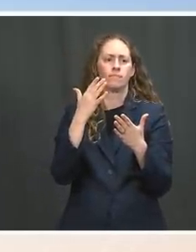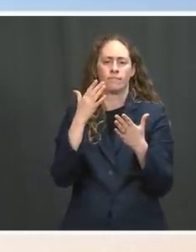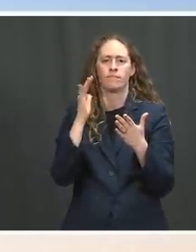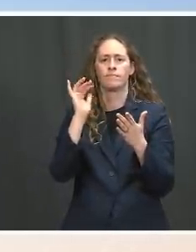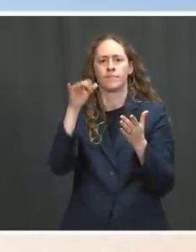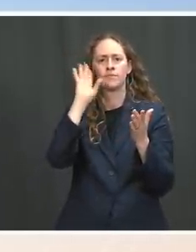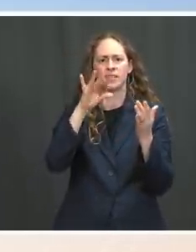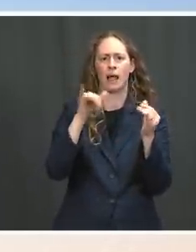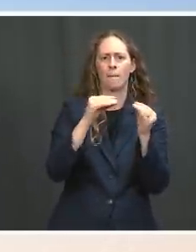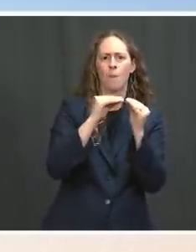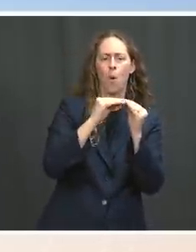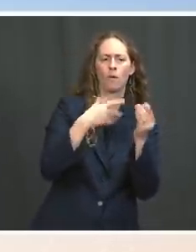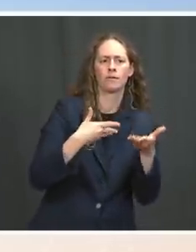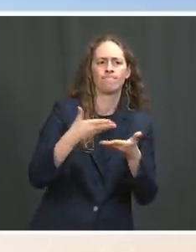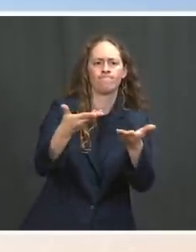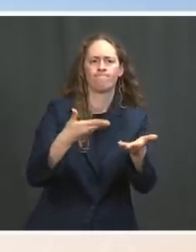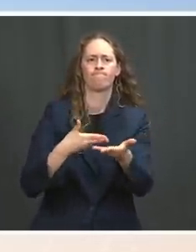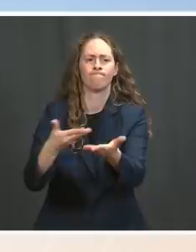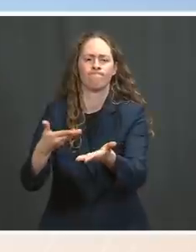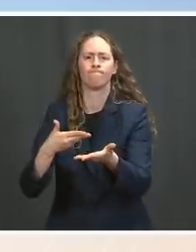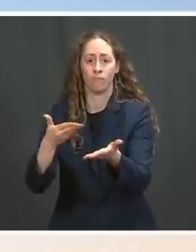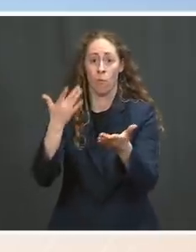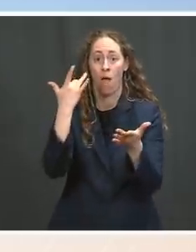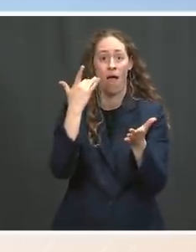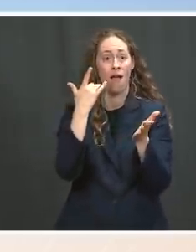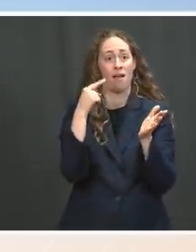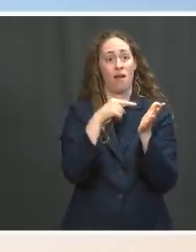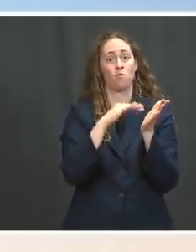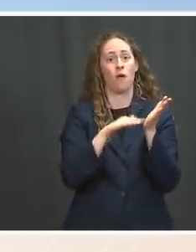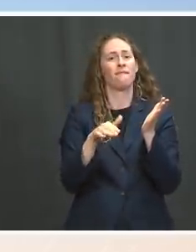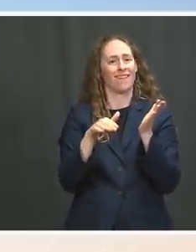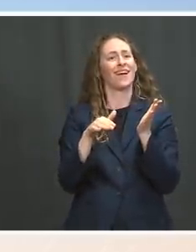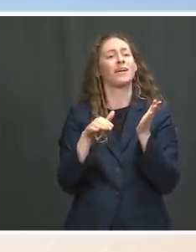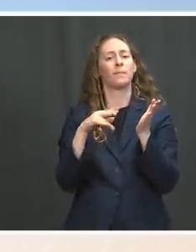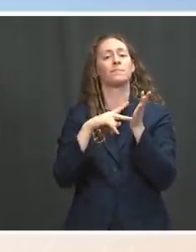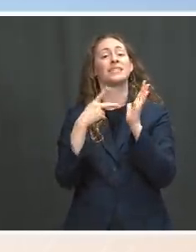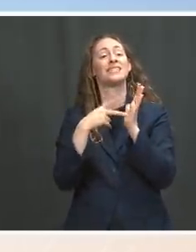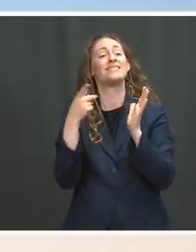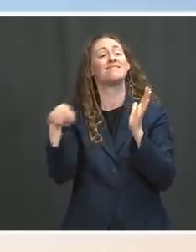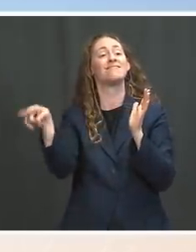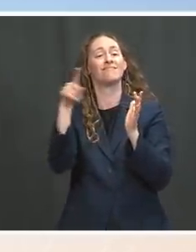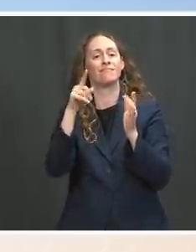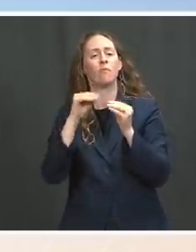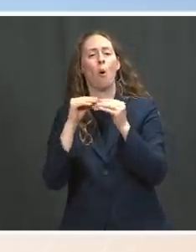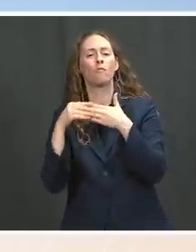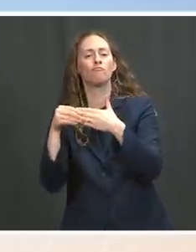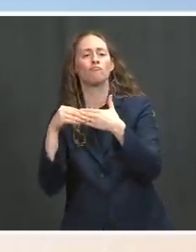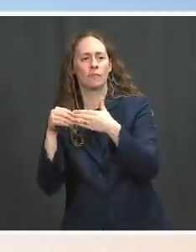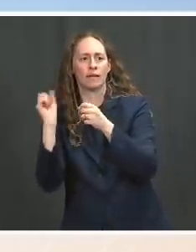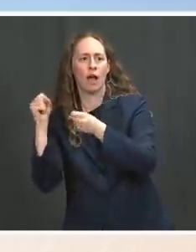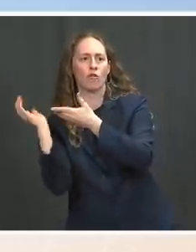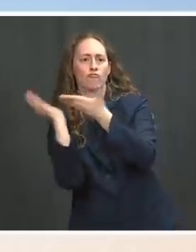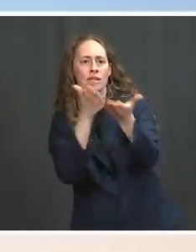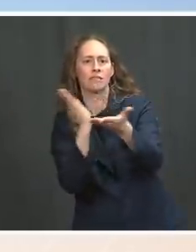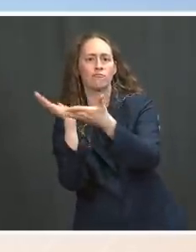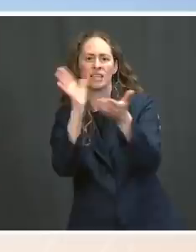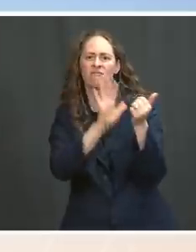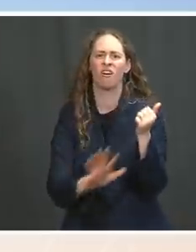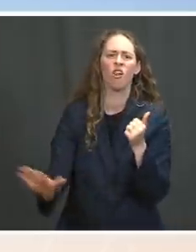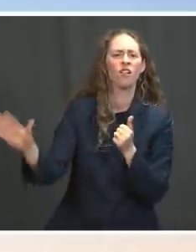around more freely in the region. And it does relieve some of that tension. And so we'll continue to work closely with our states